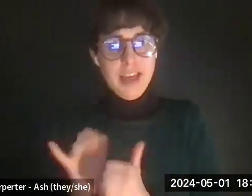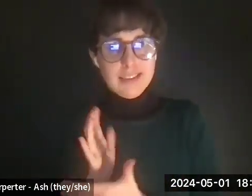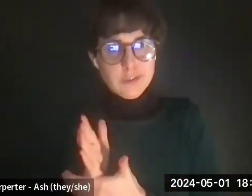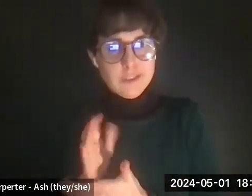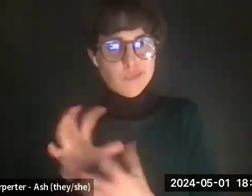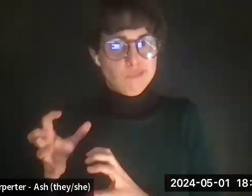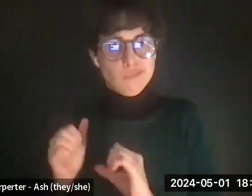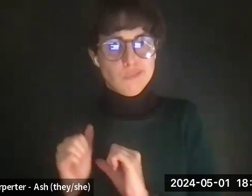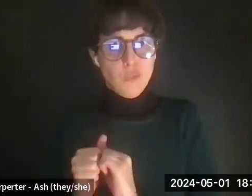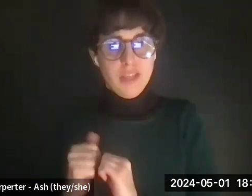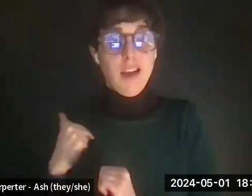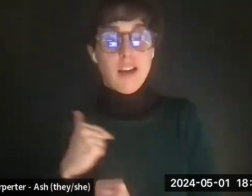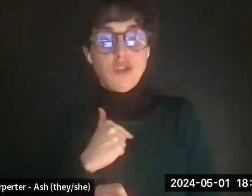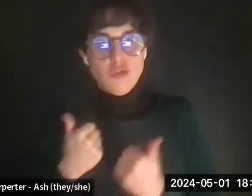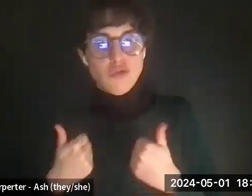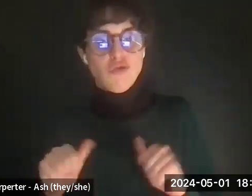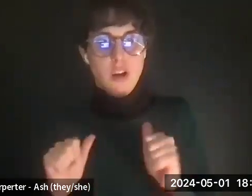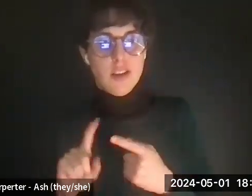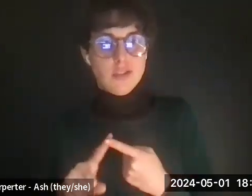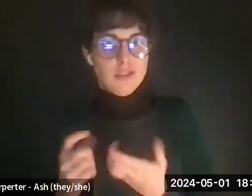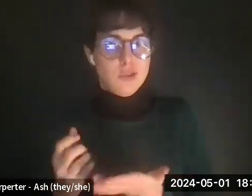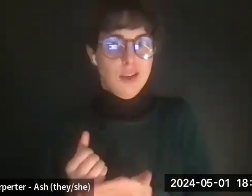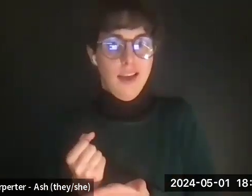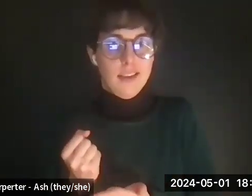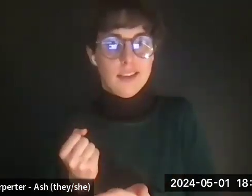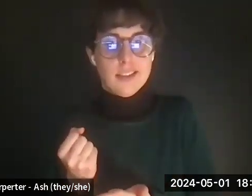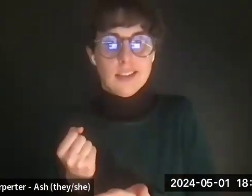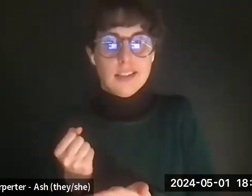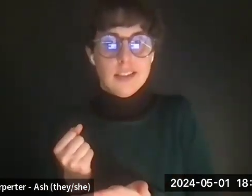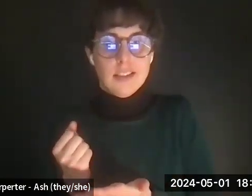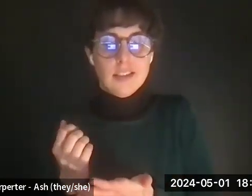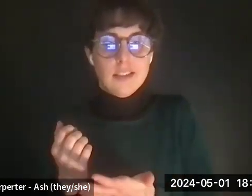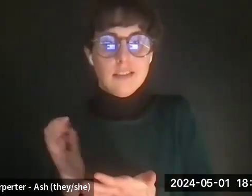of us trying to get past our tests to get licensed.